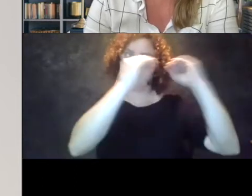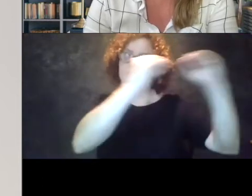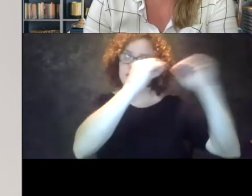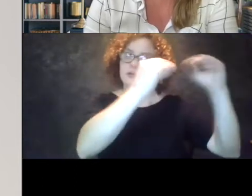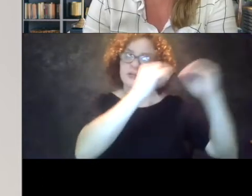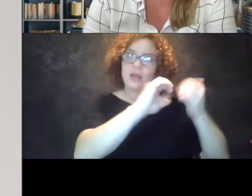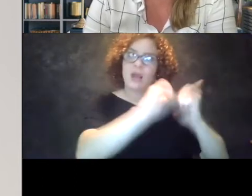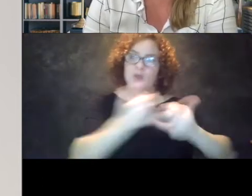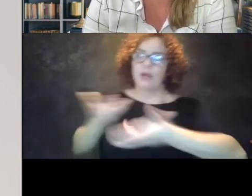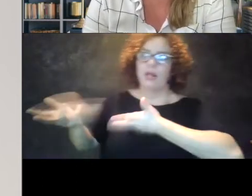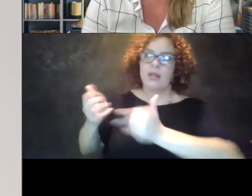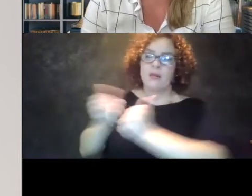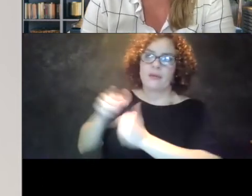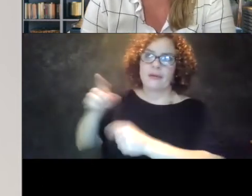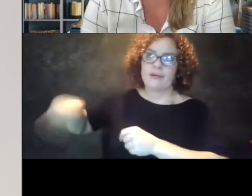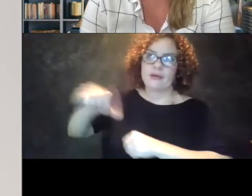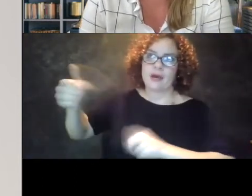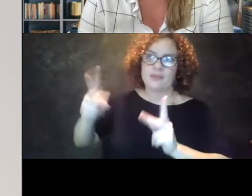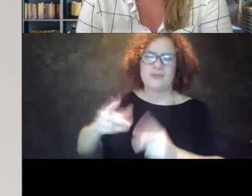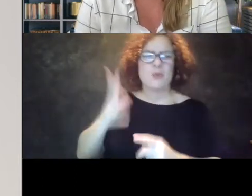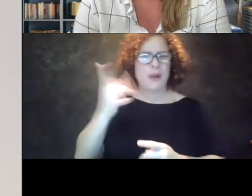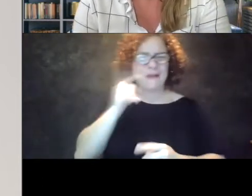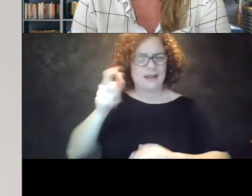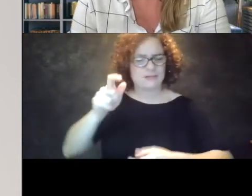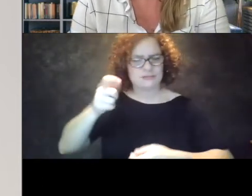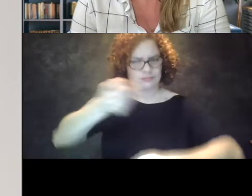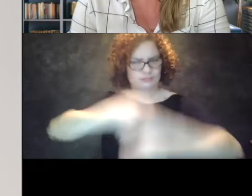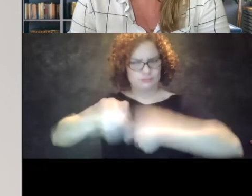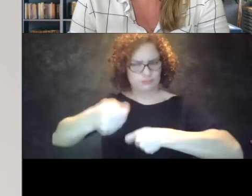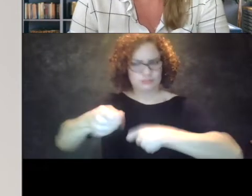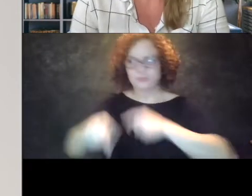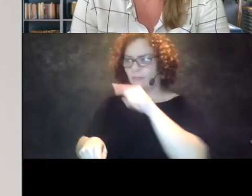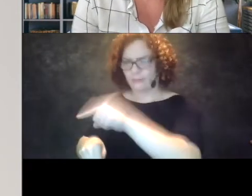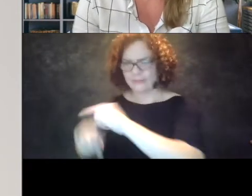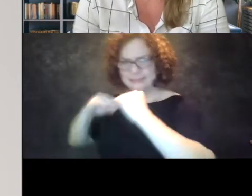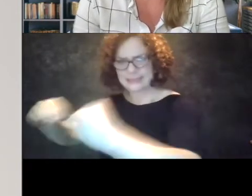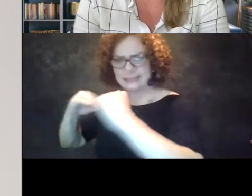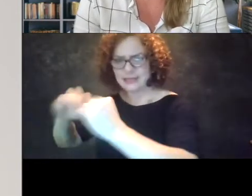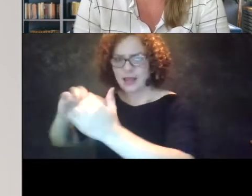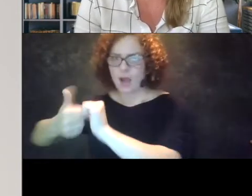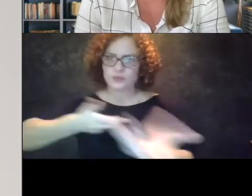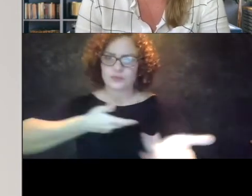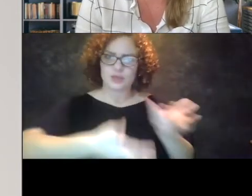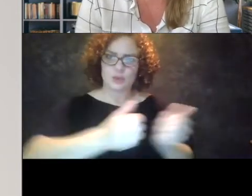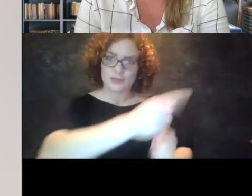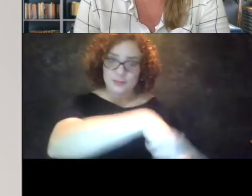without disabilities, how to interact with them.” And so this, I mean, I think it really